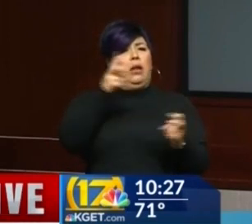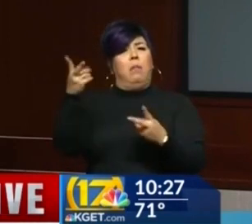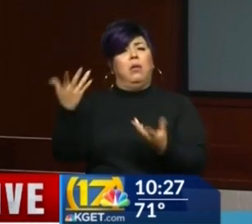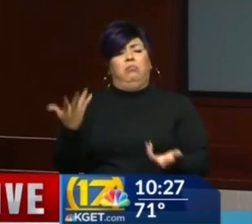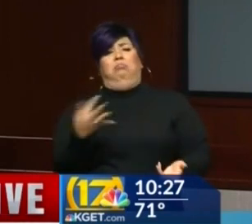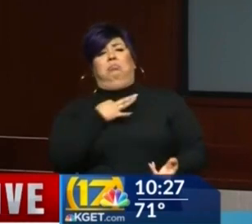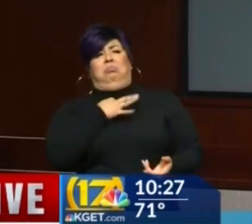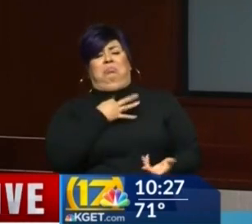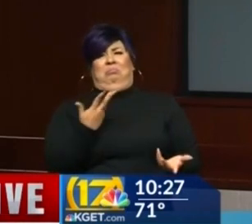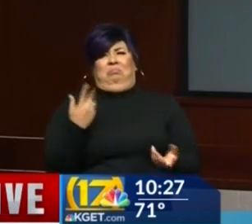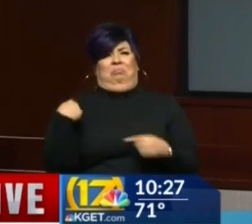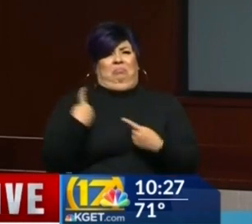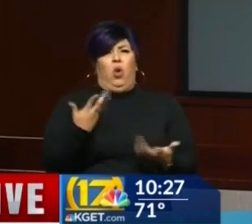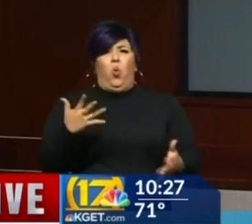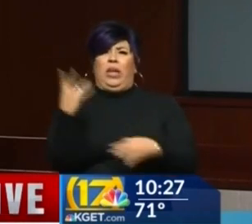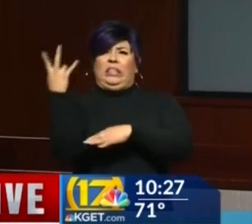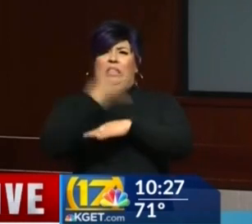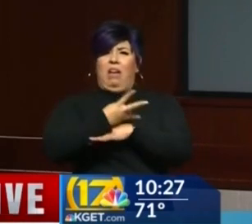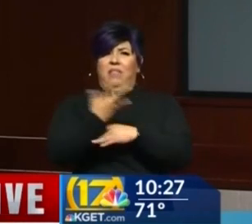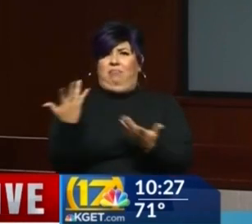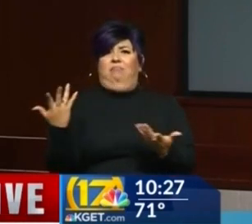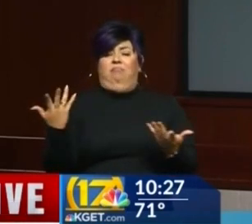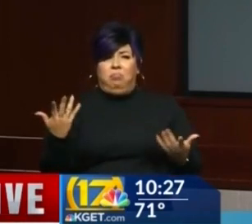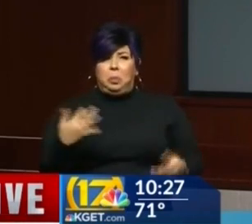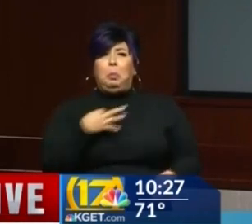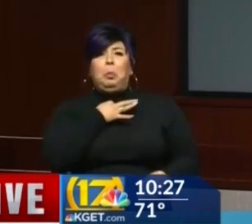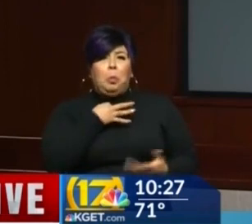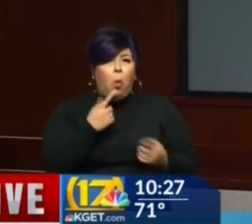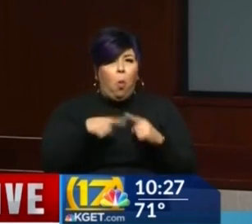WE REACHED OUT TO MICHELLE SHE SAID THERE WAS A SERIES OF